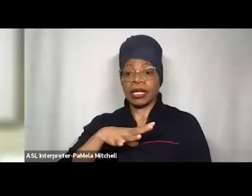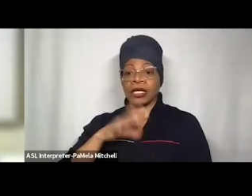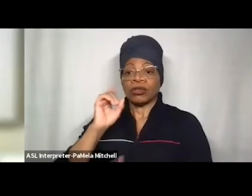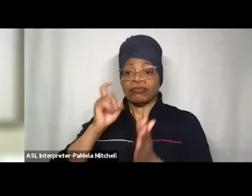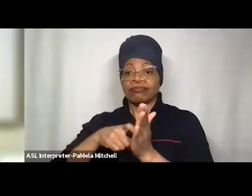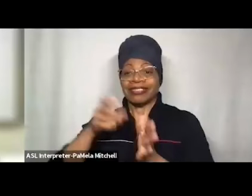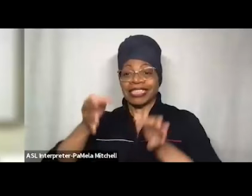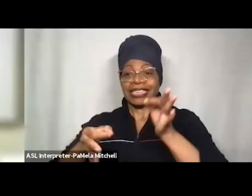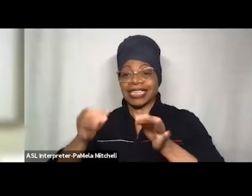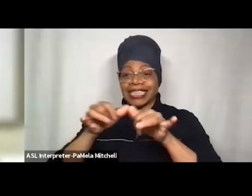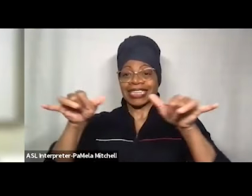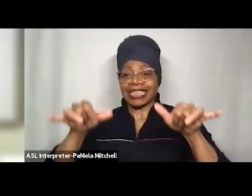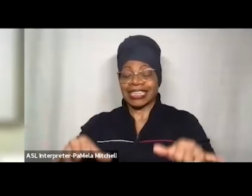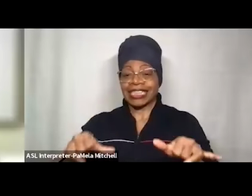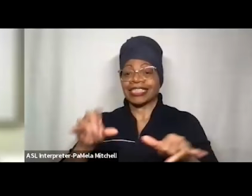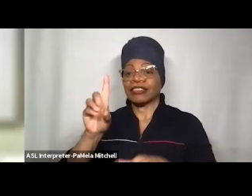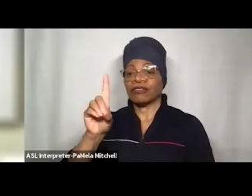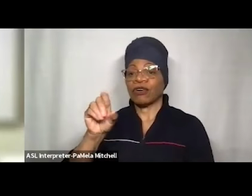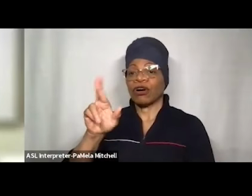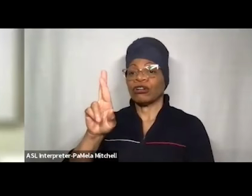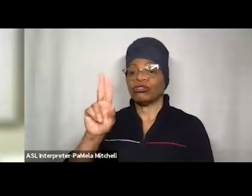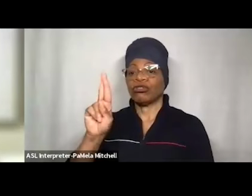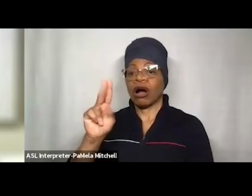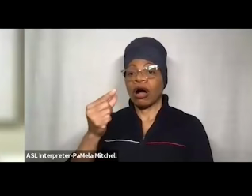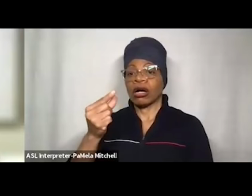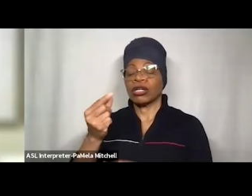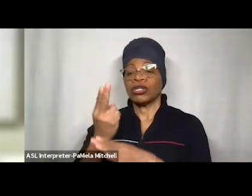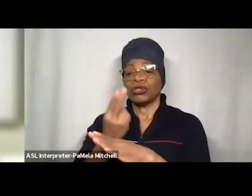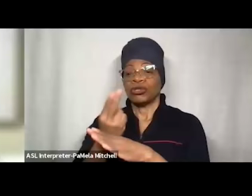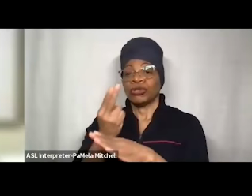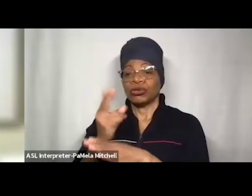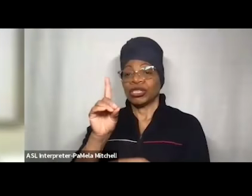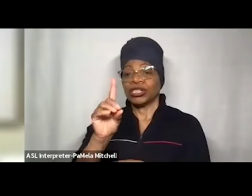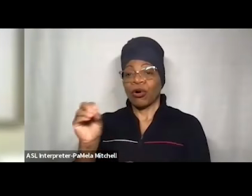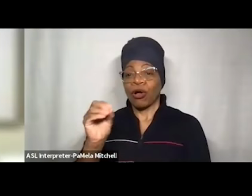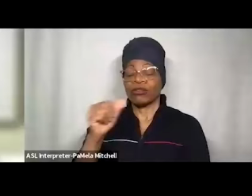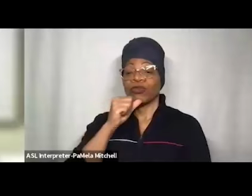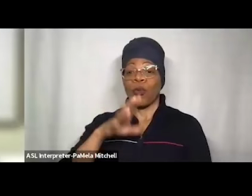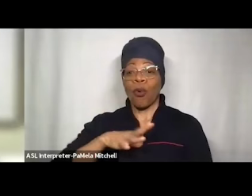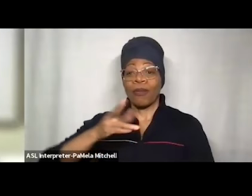the prevalence rates for drug use disorders for women are quite higher than for men.